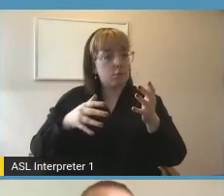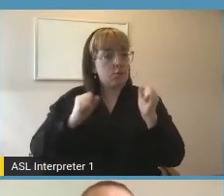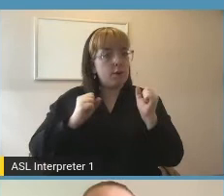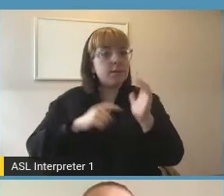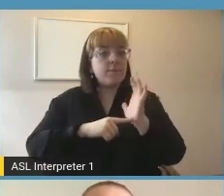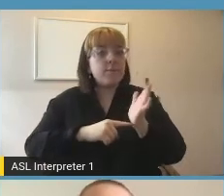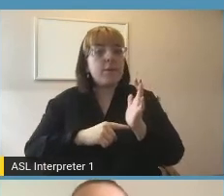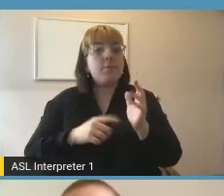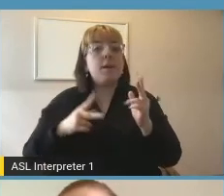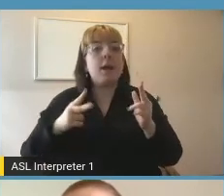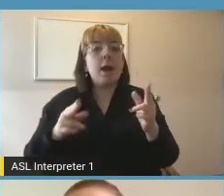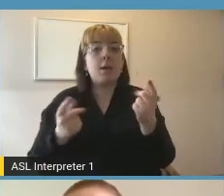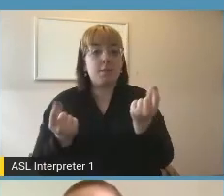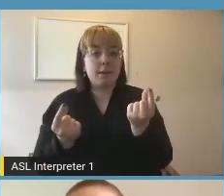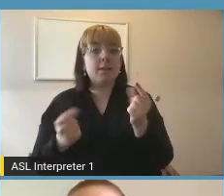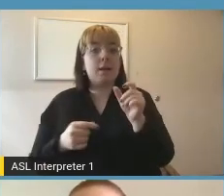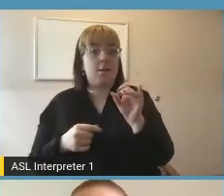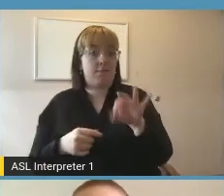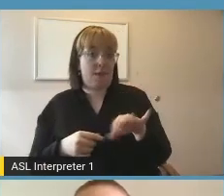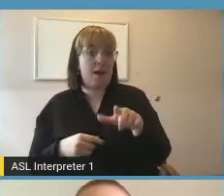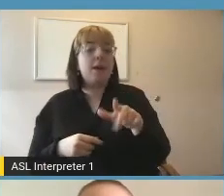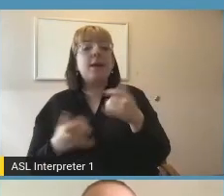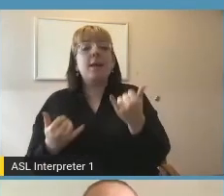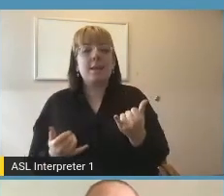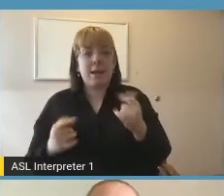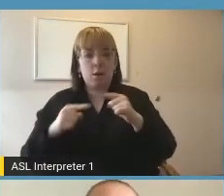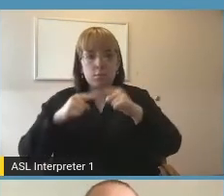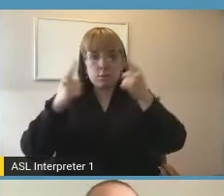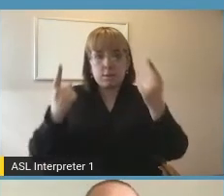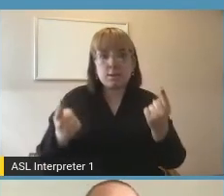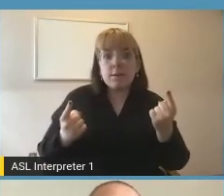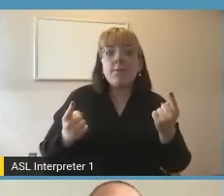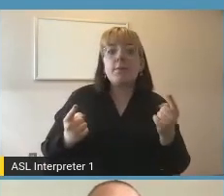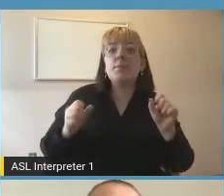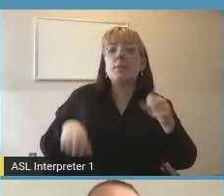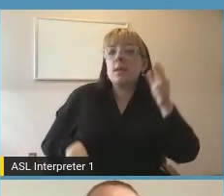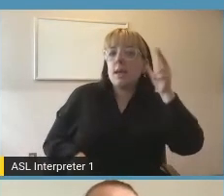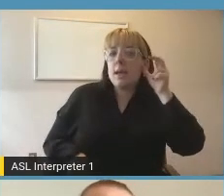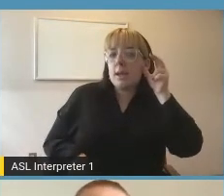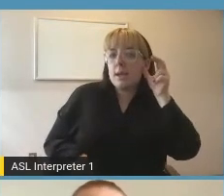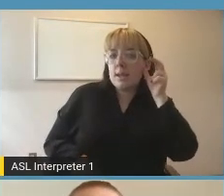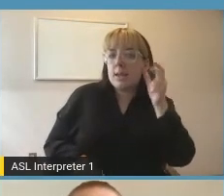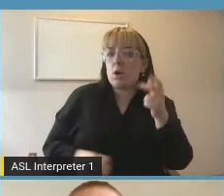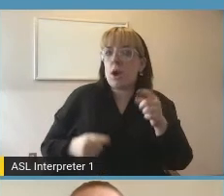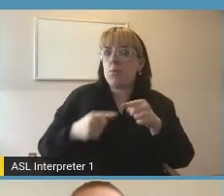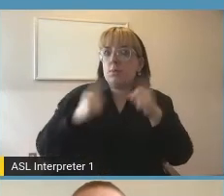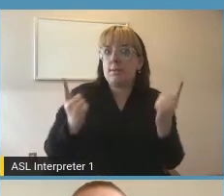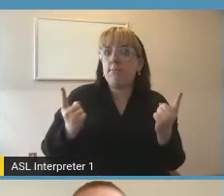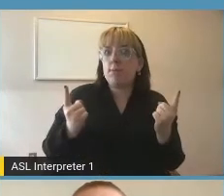and let's have a listen and you can see how much easier it is to hear what he is saying.